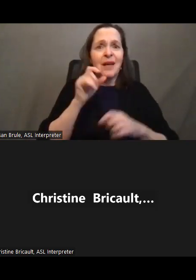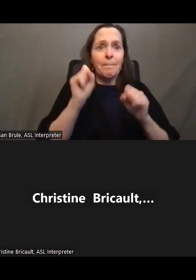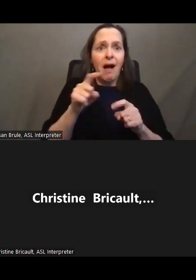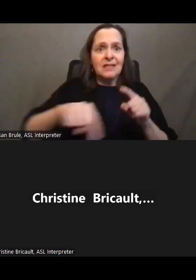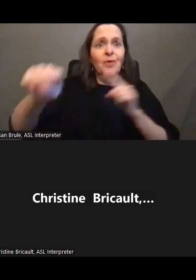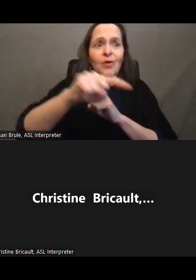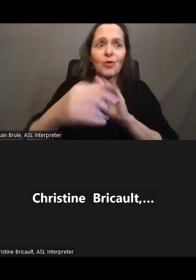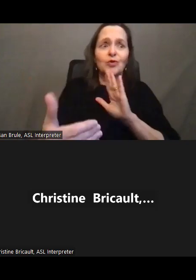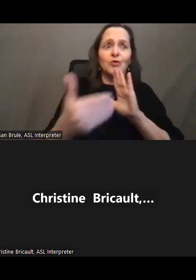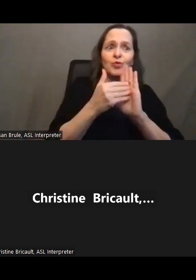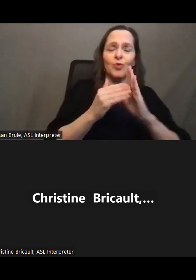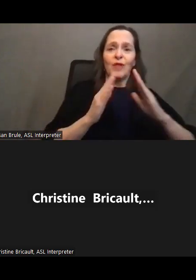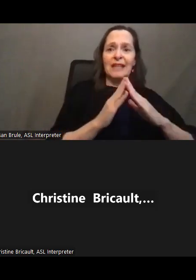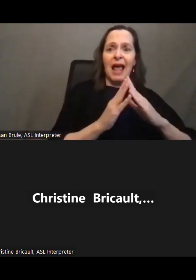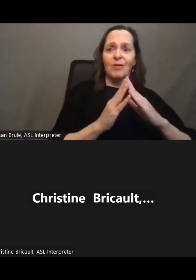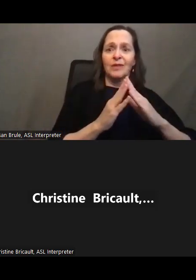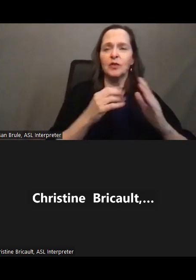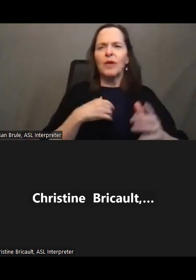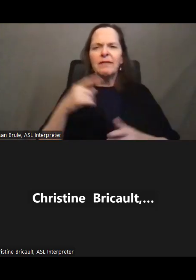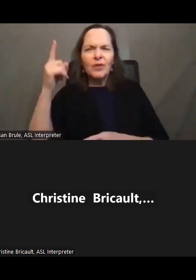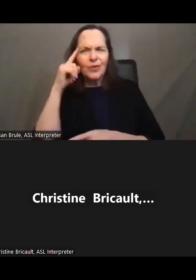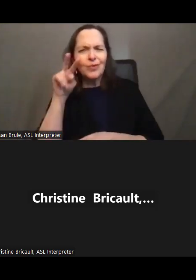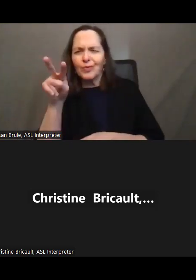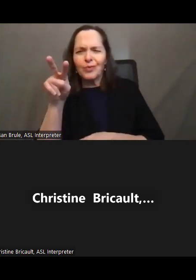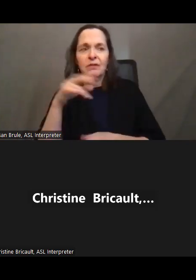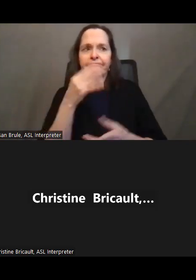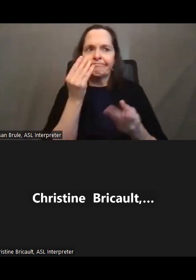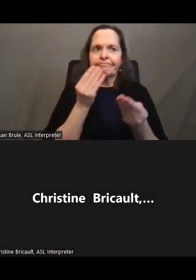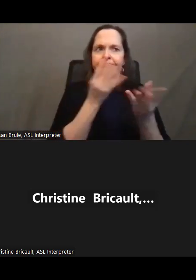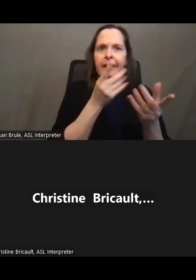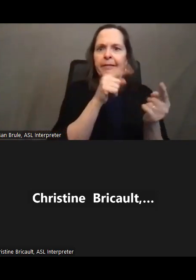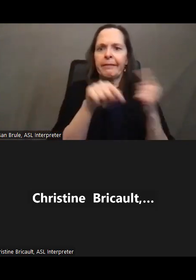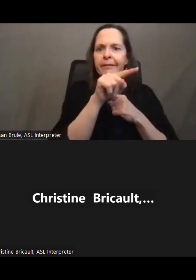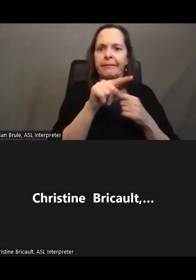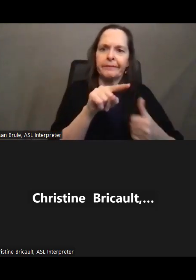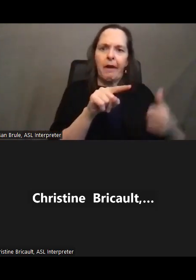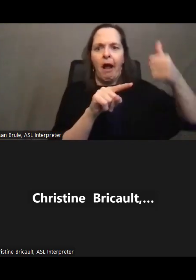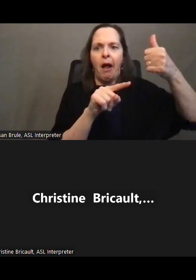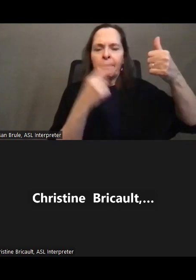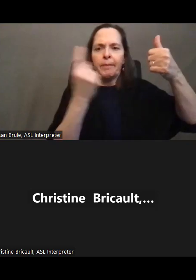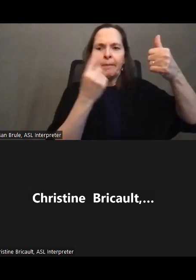The next question, Lilia? Thanks. The next question is: